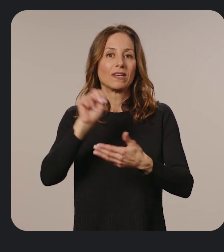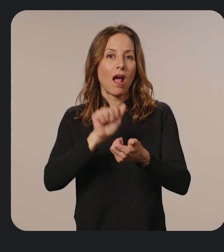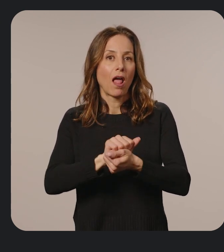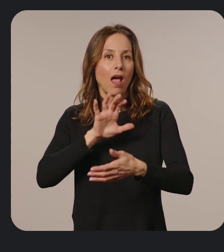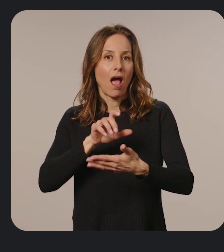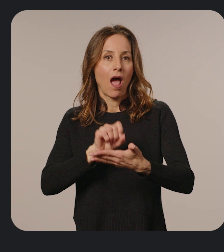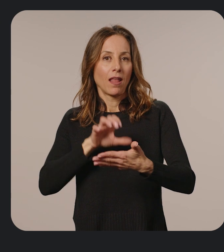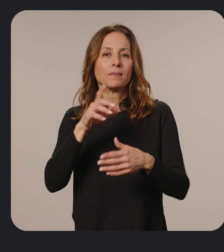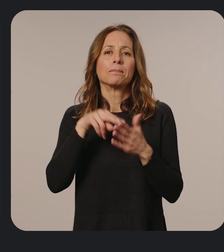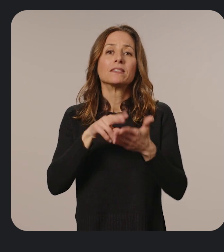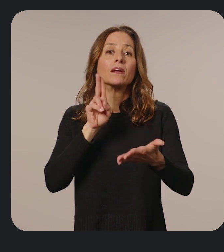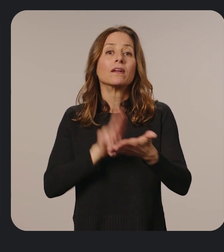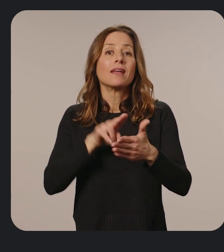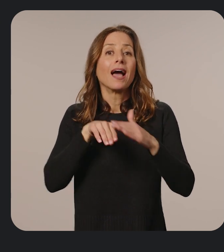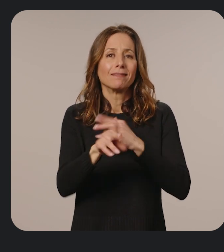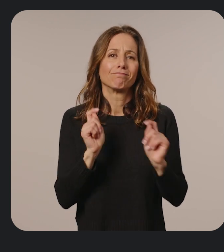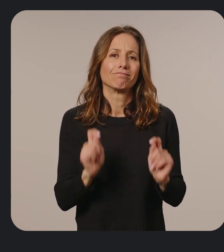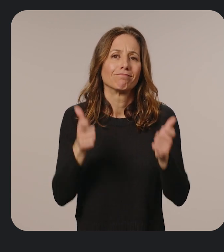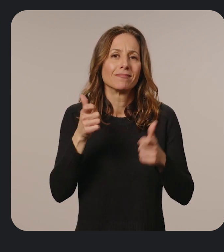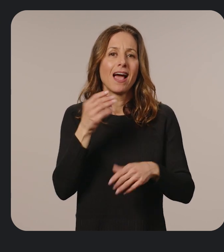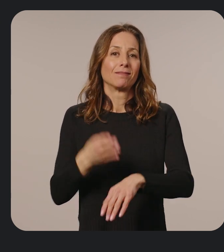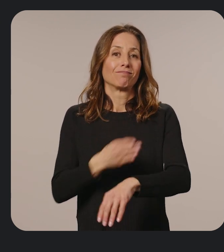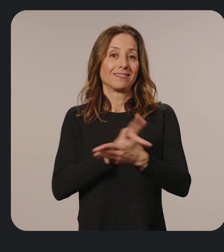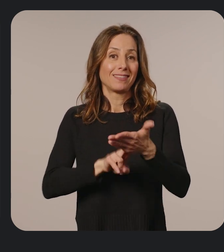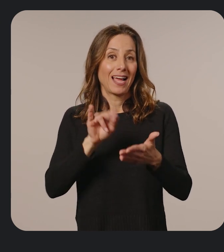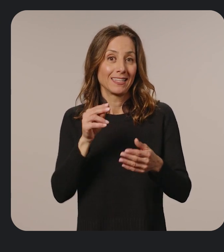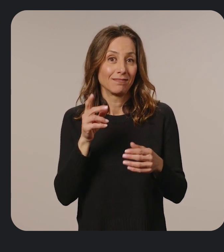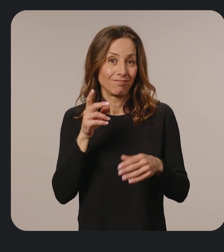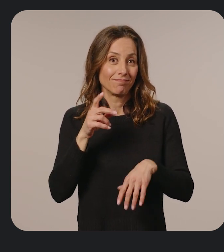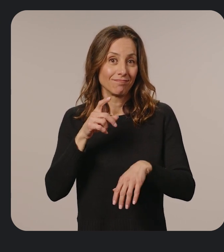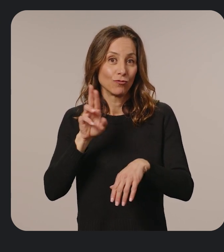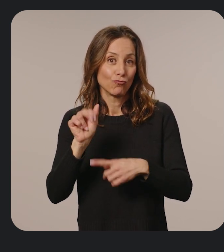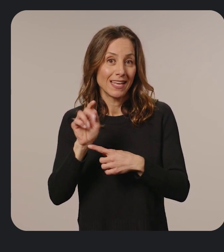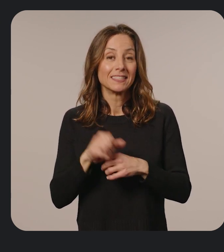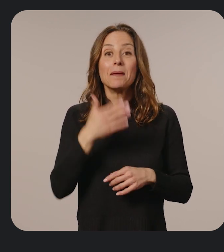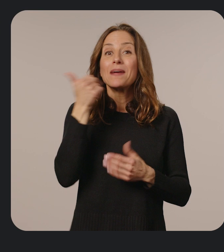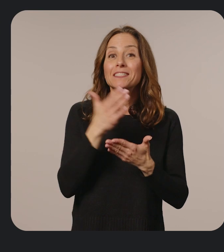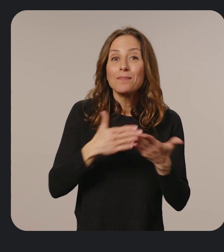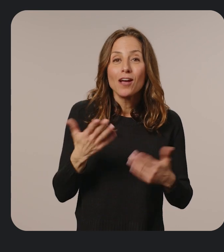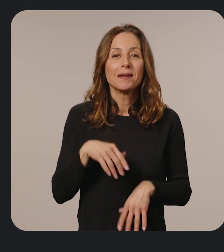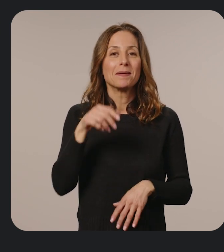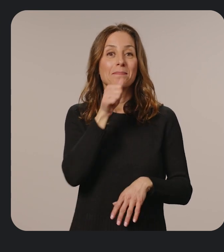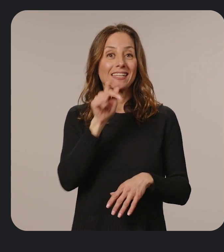which can create quicker sign and experiences for users and can increase sign-in rates. And the best part?